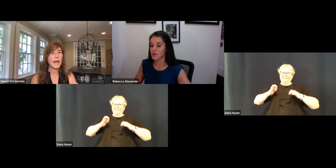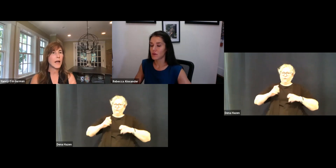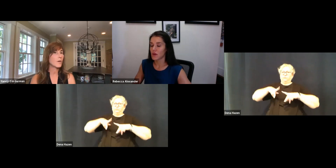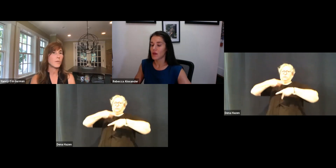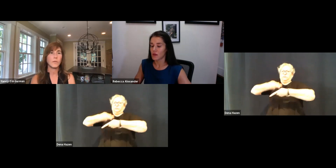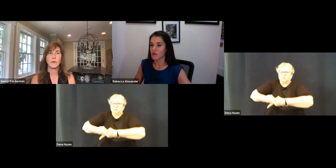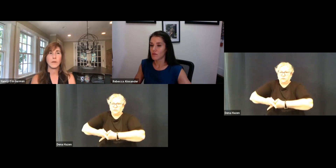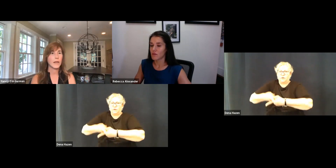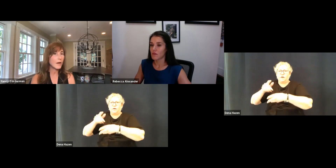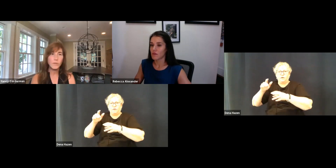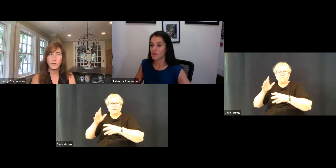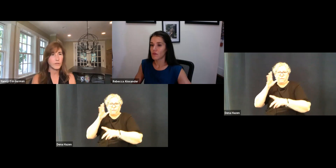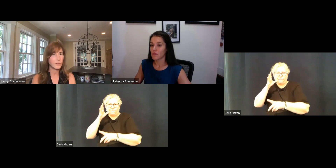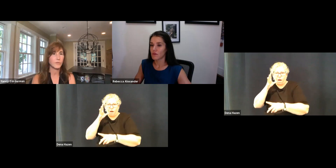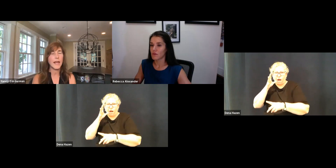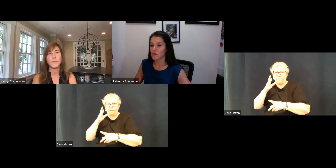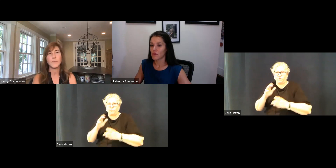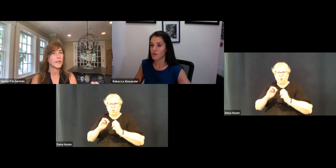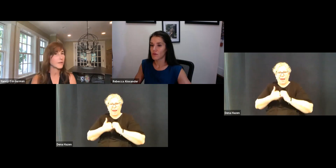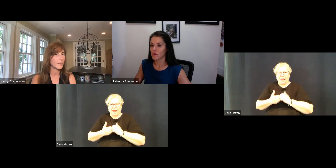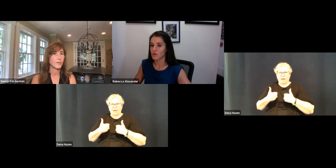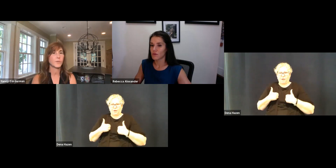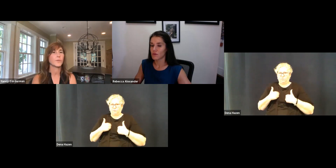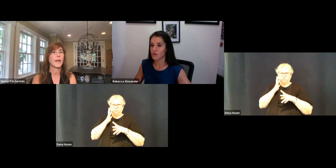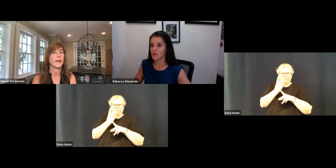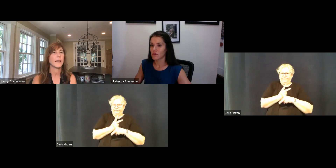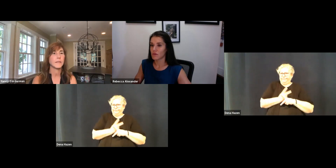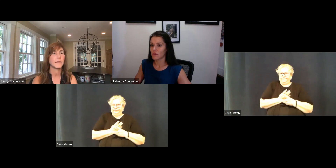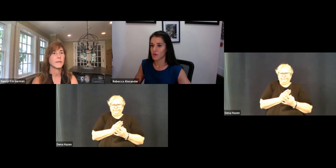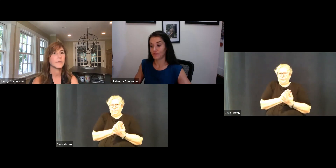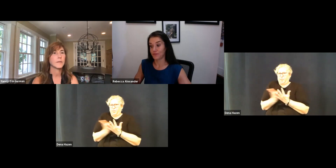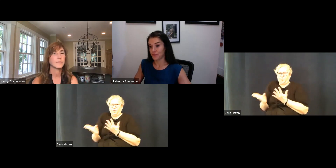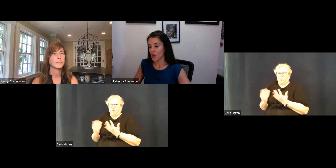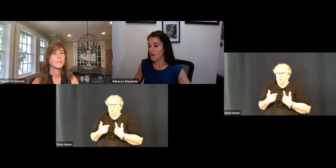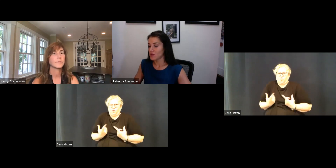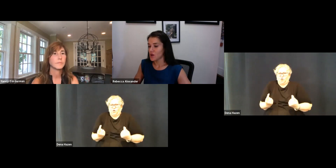How do you navigate through that?